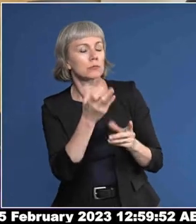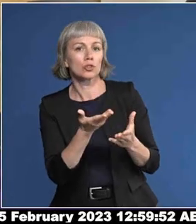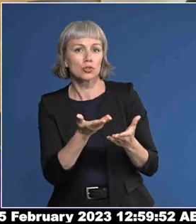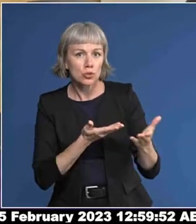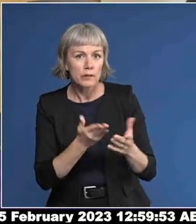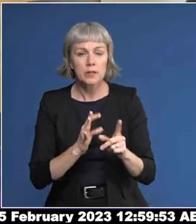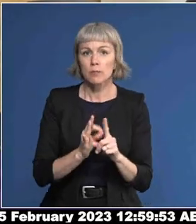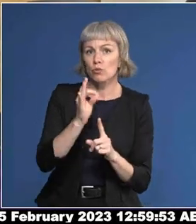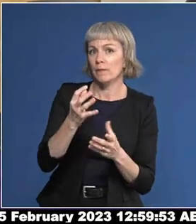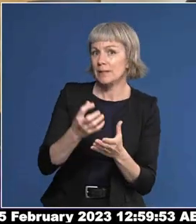So, Ms Berry, you are nodding.